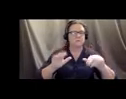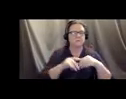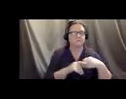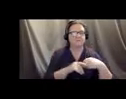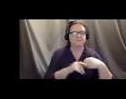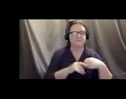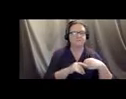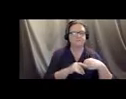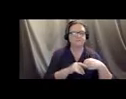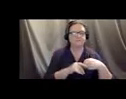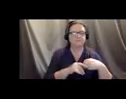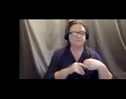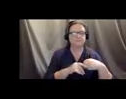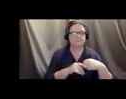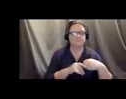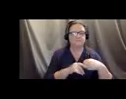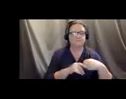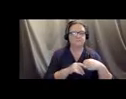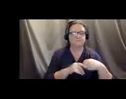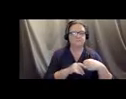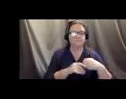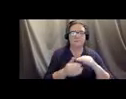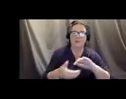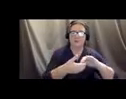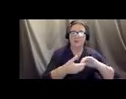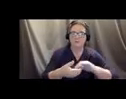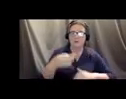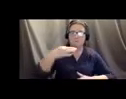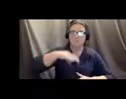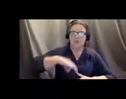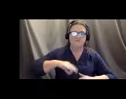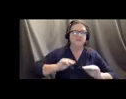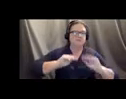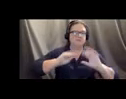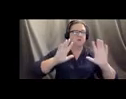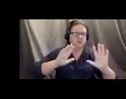benefits of collaboration.